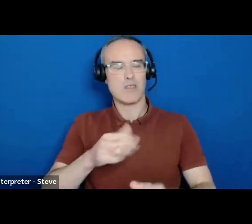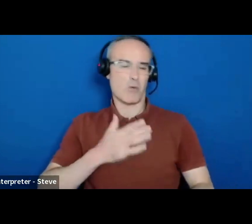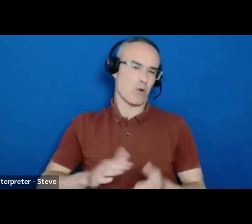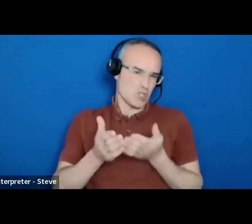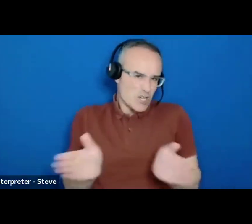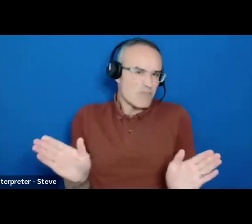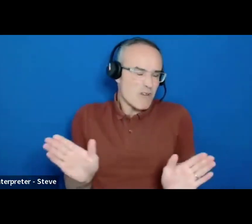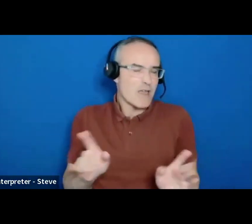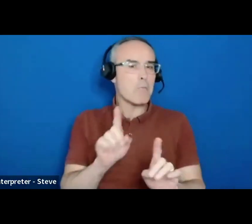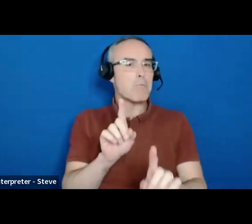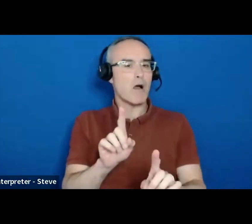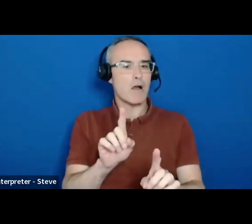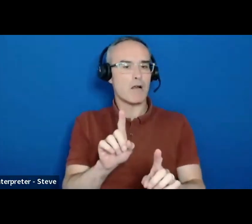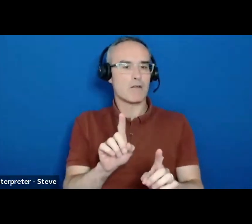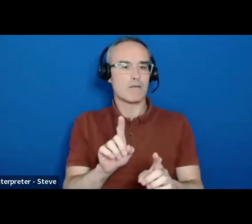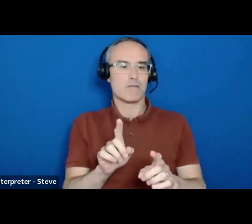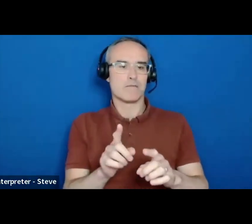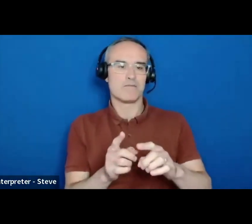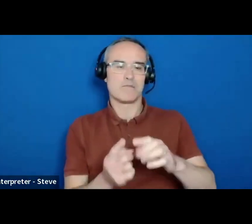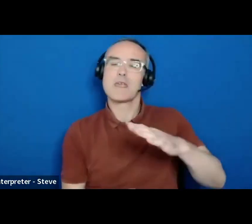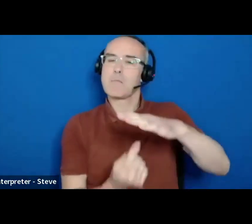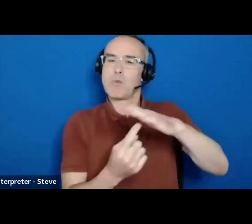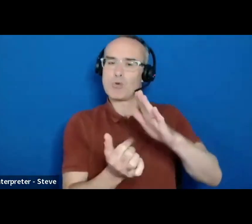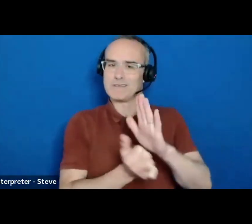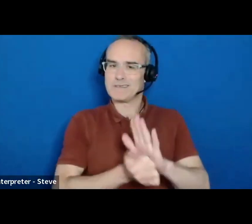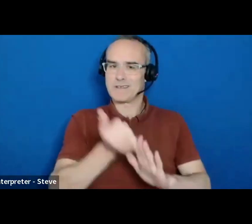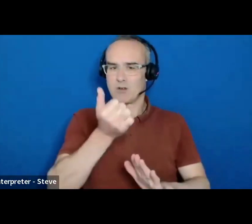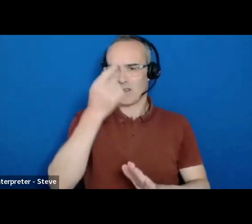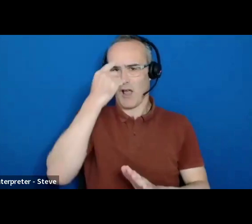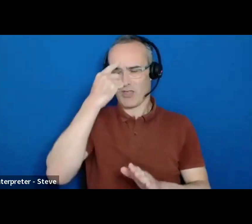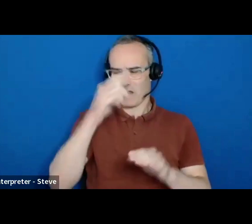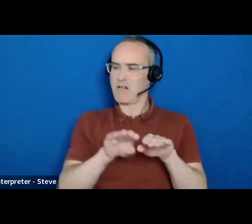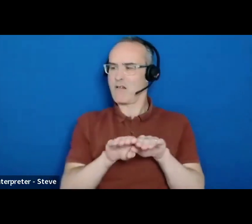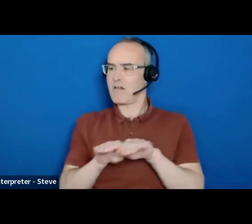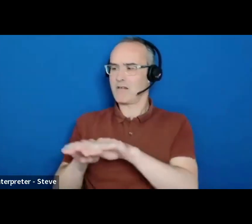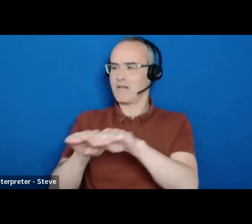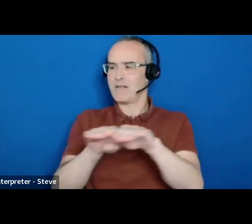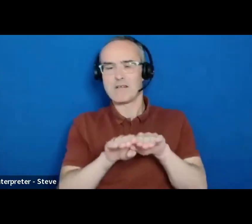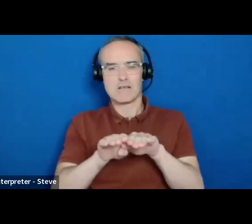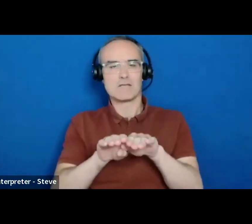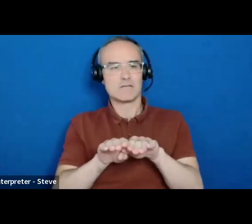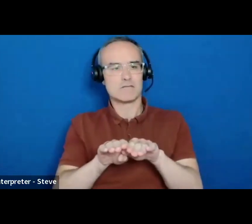some of the primary skills that, that are, are common on the the adverts that we run are people need to